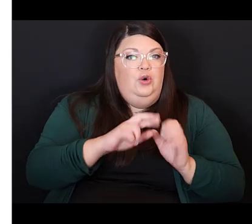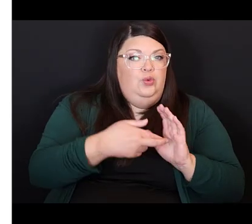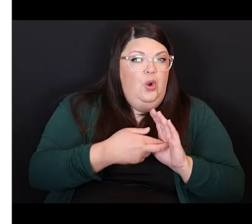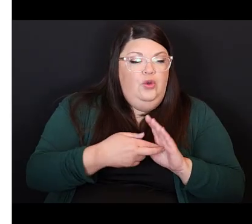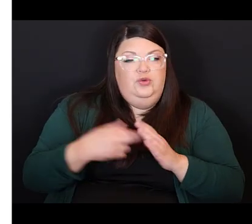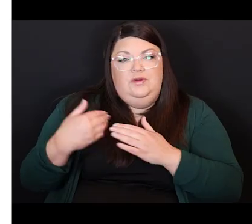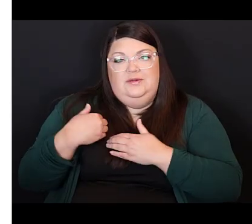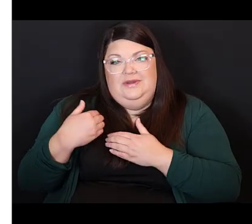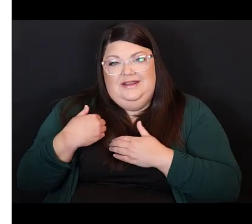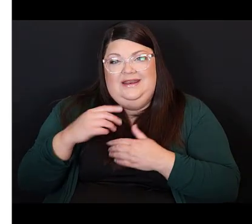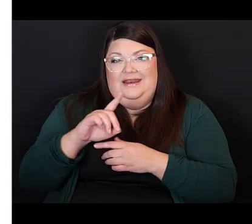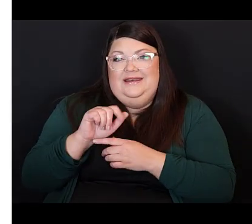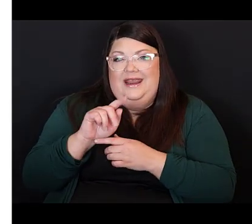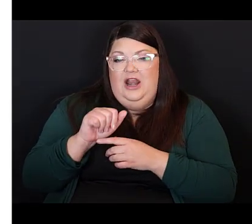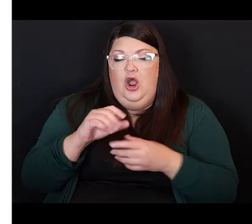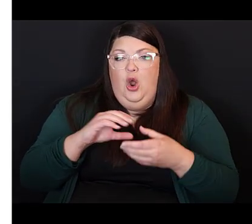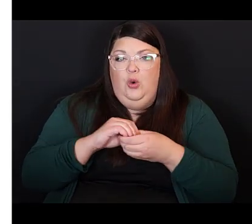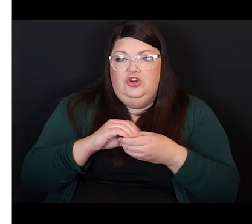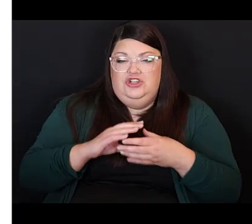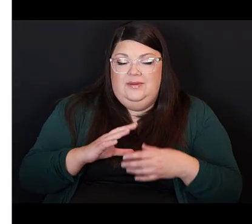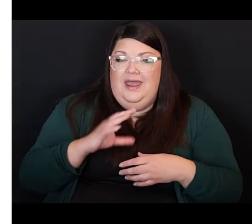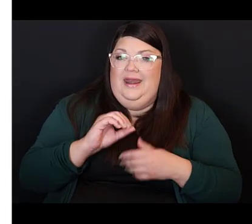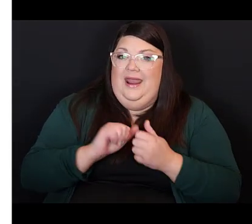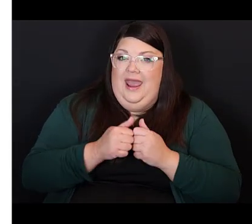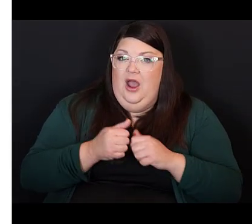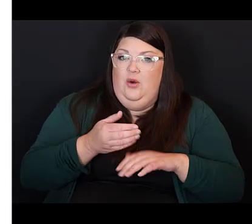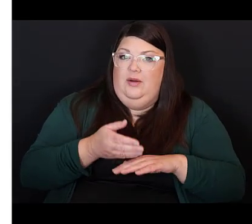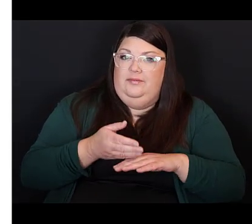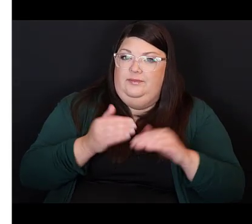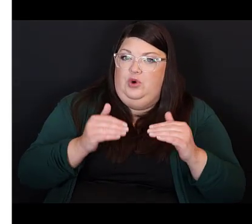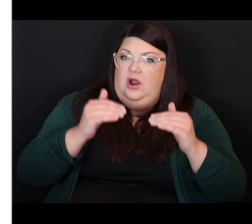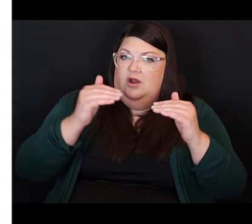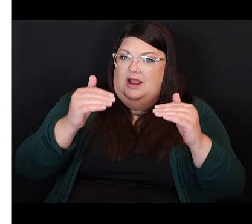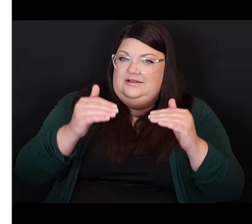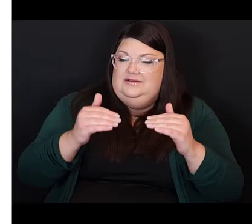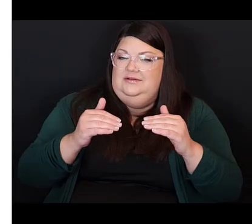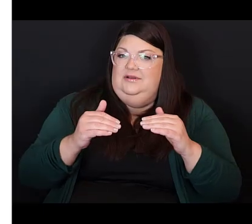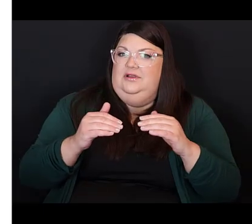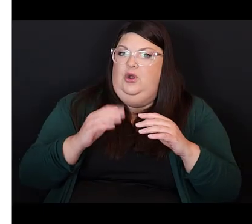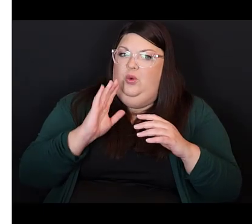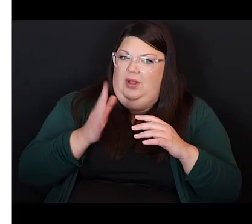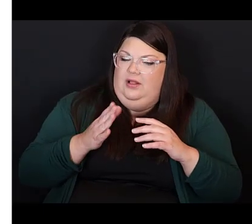data ownership, and how progress updates will be communicated. Ensure the evaluator